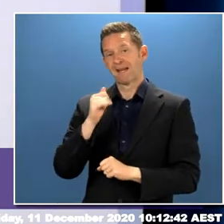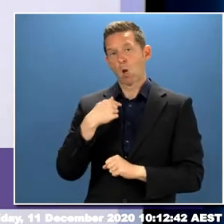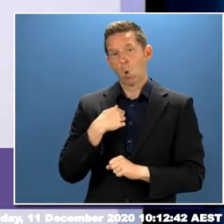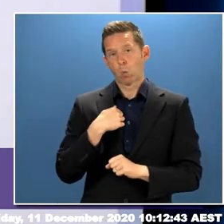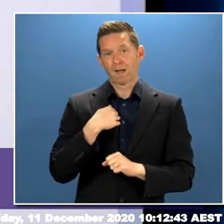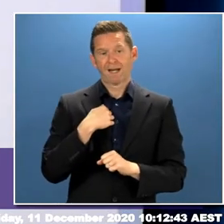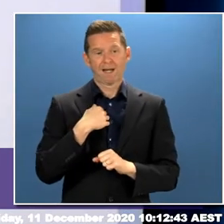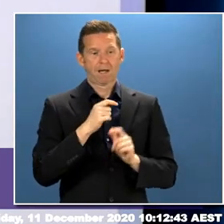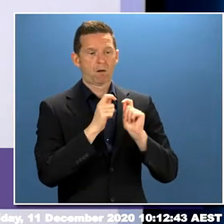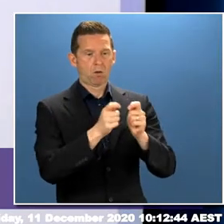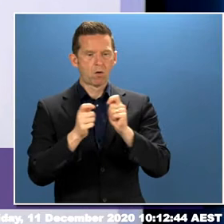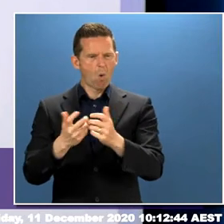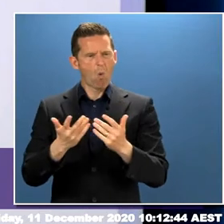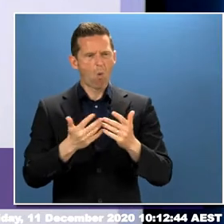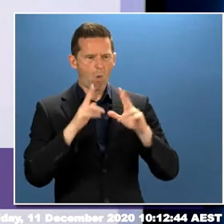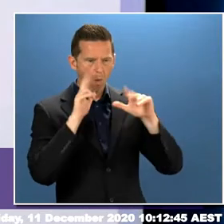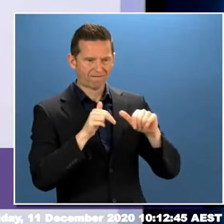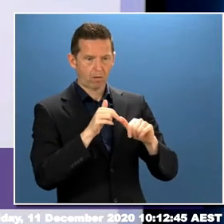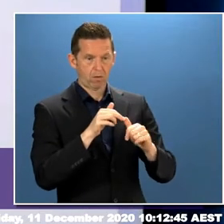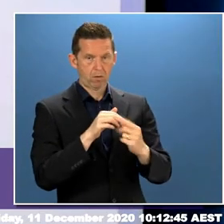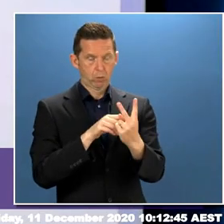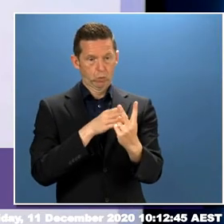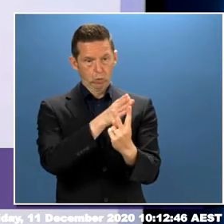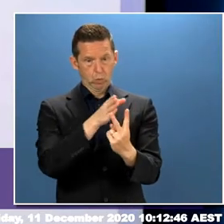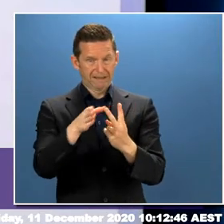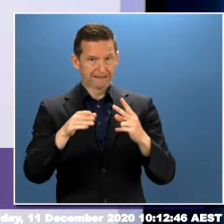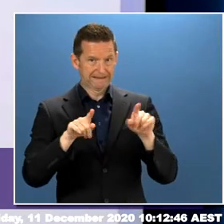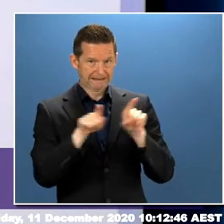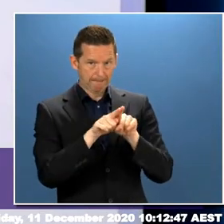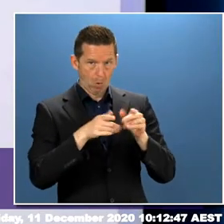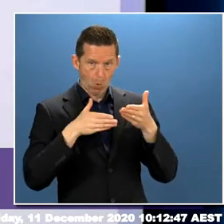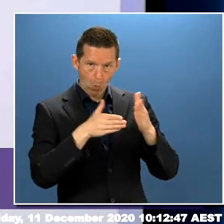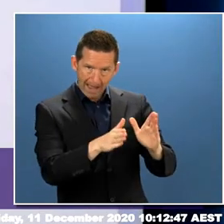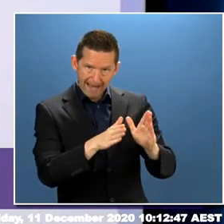because of an individual's disability the effect of that is different.